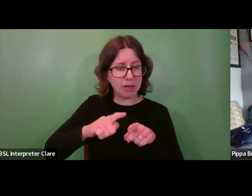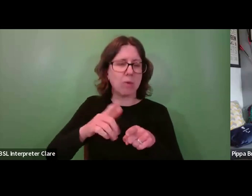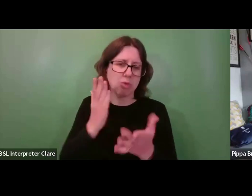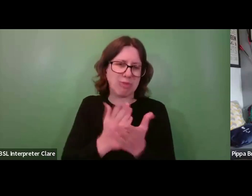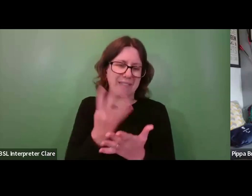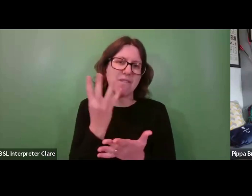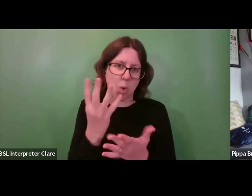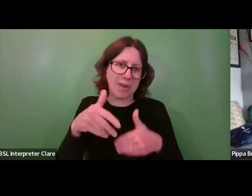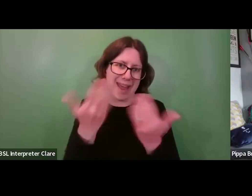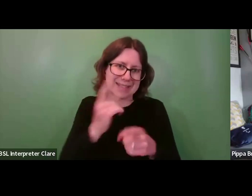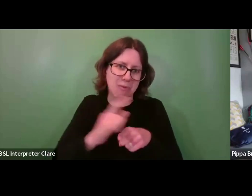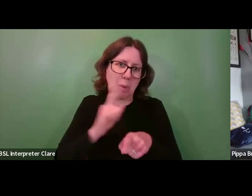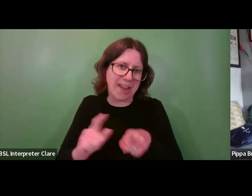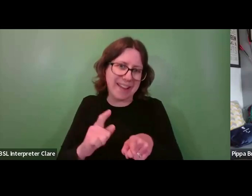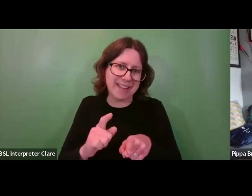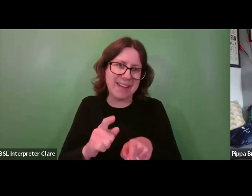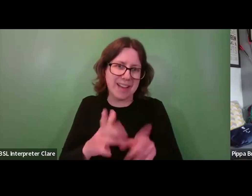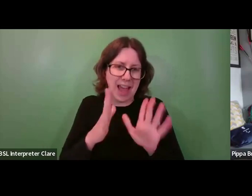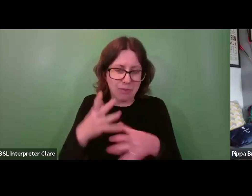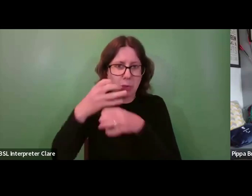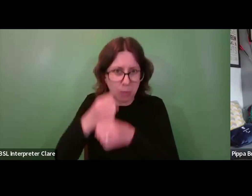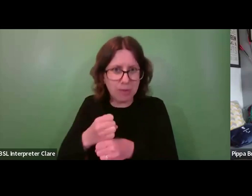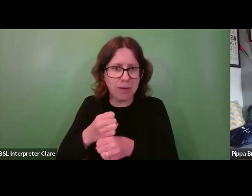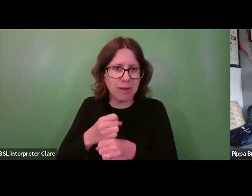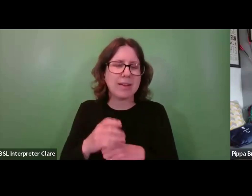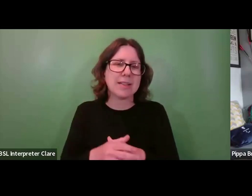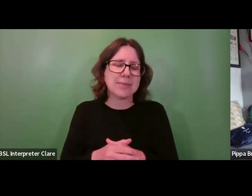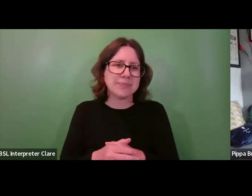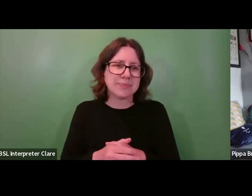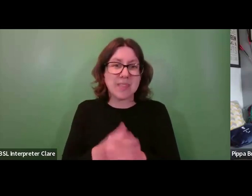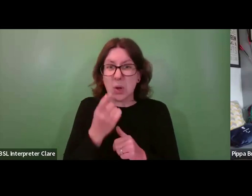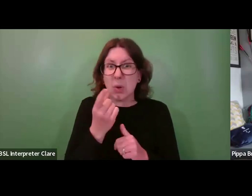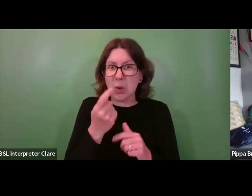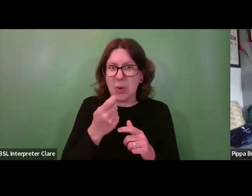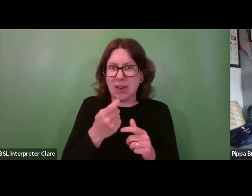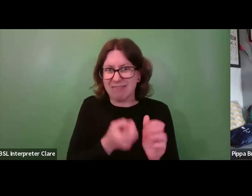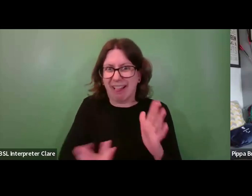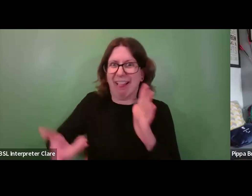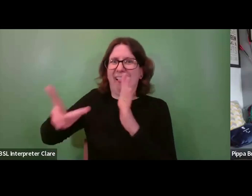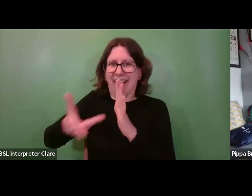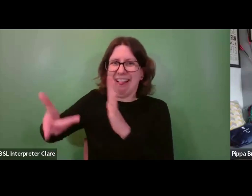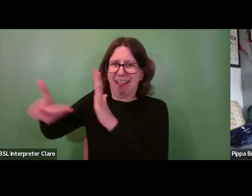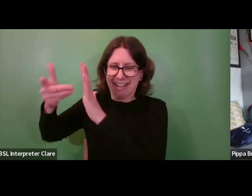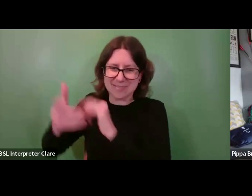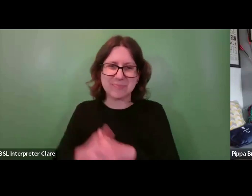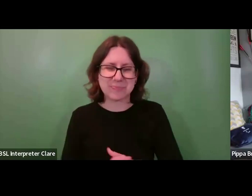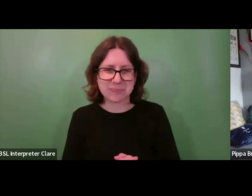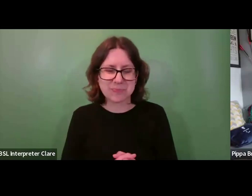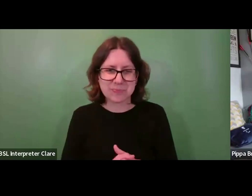every week, in fact, or a bit more if they, if I let them. And and that's something as well